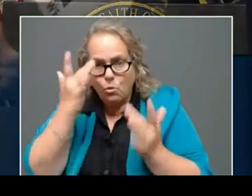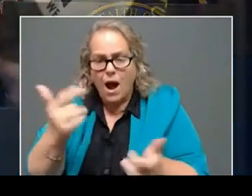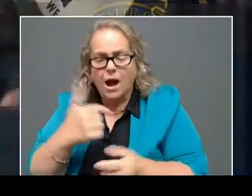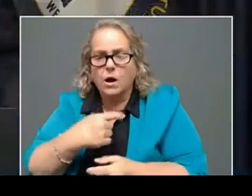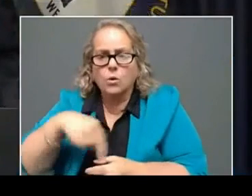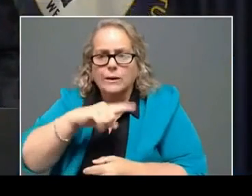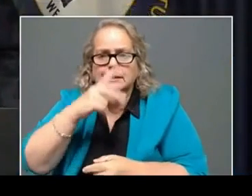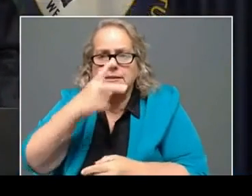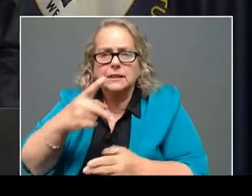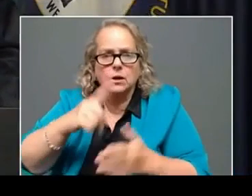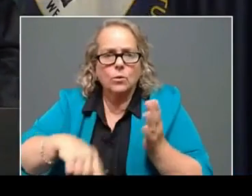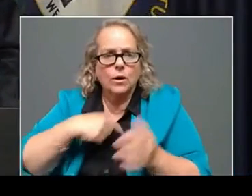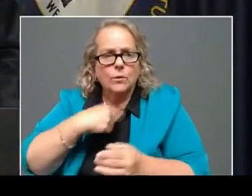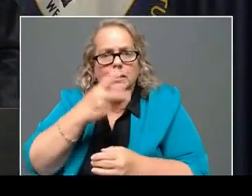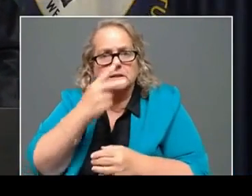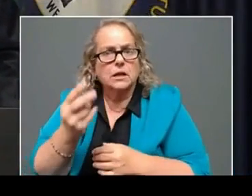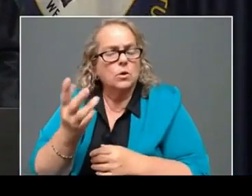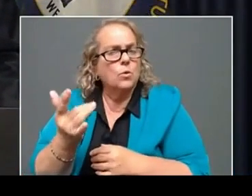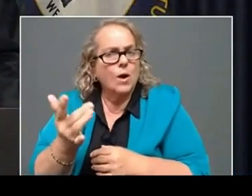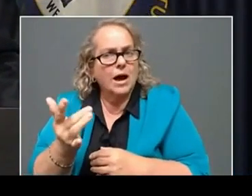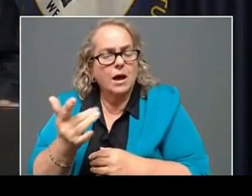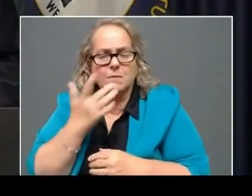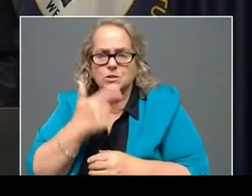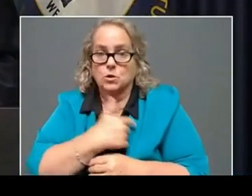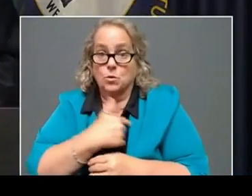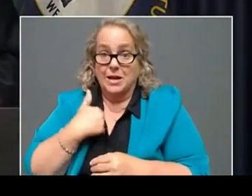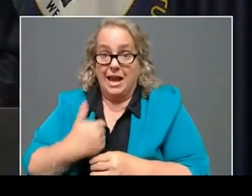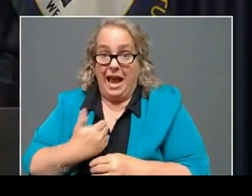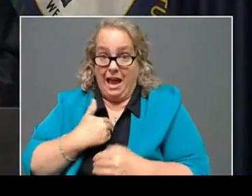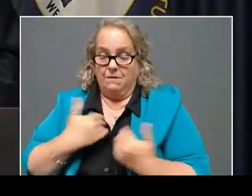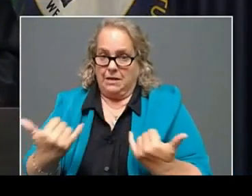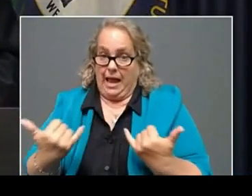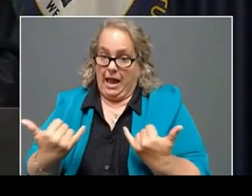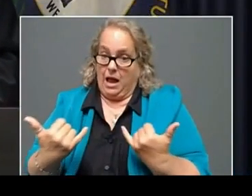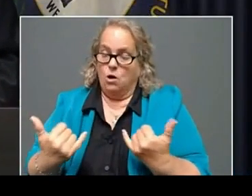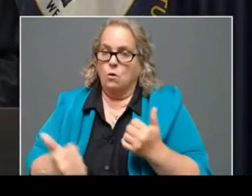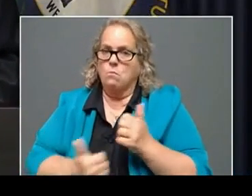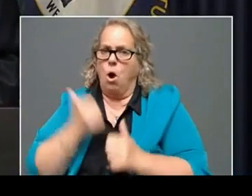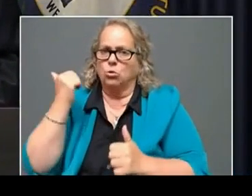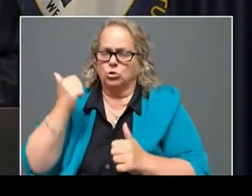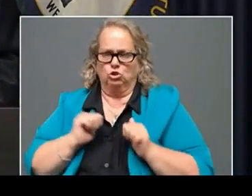have um the most aggressive variant that we have seen to date in our battle